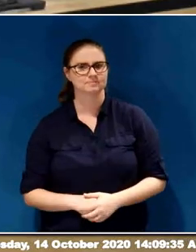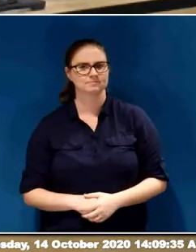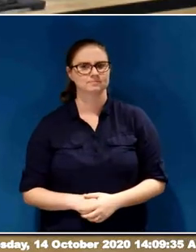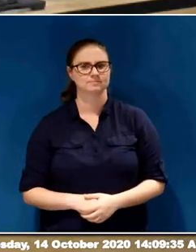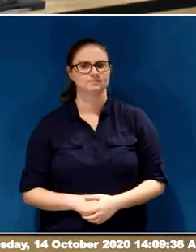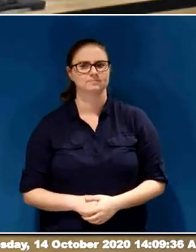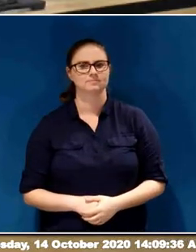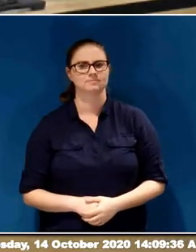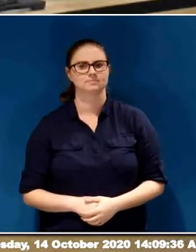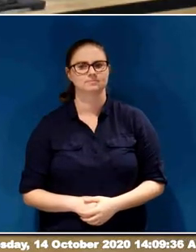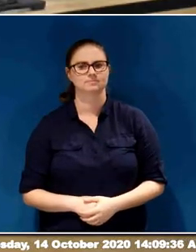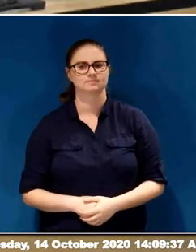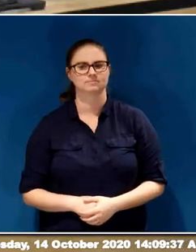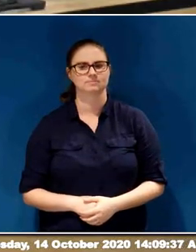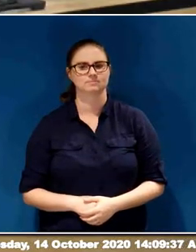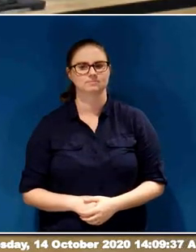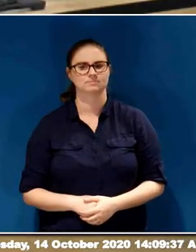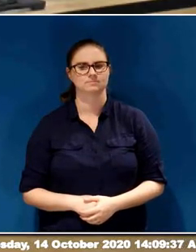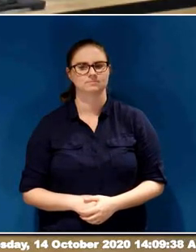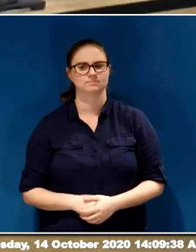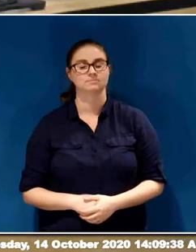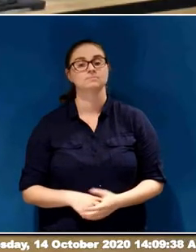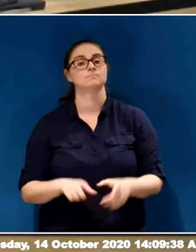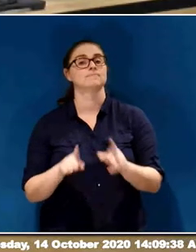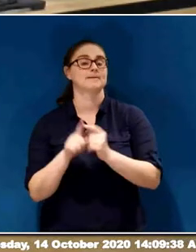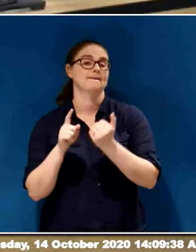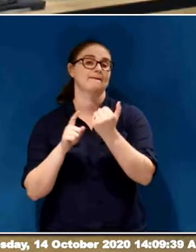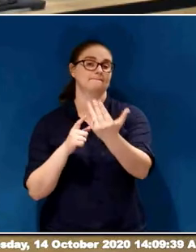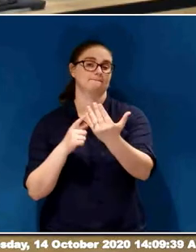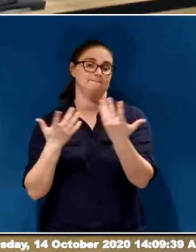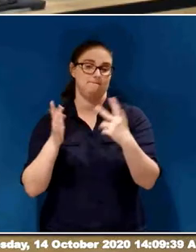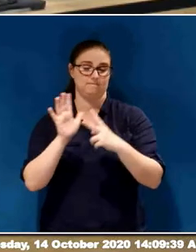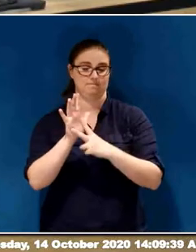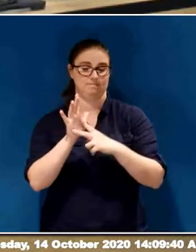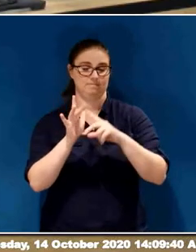Victoria, which is the State with which I'm most familiar, there's a mandated